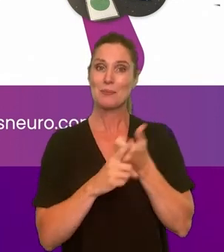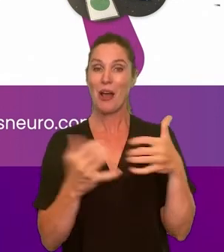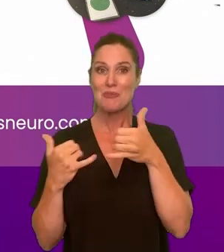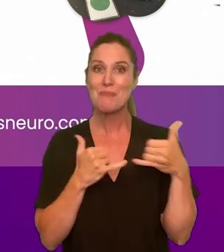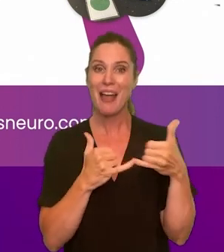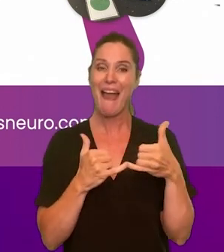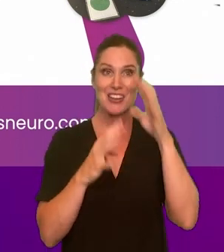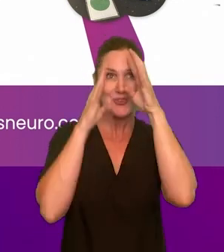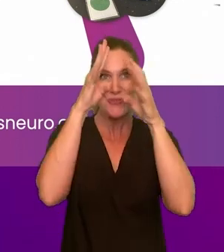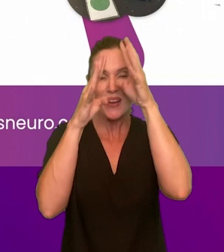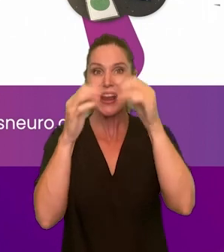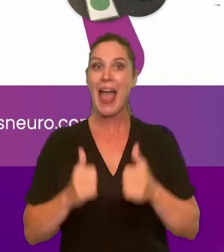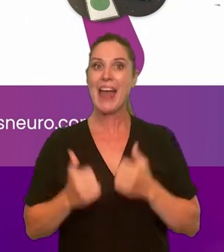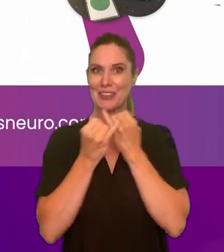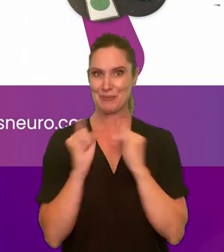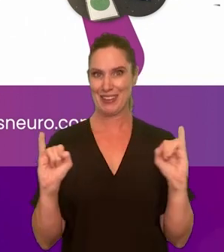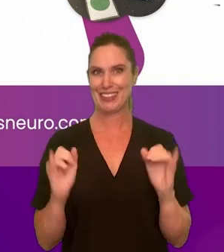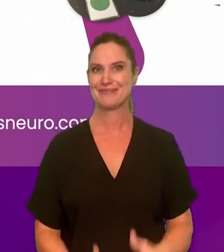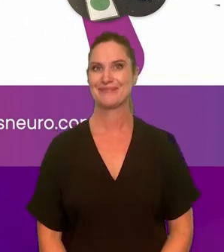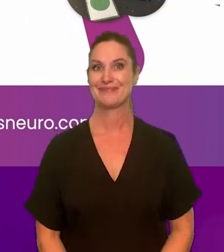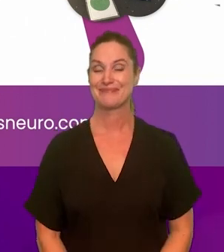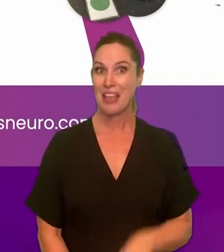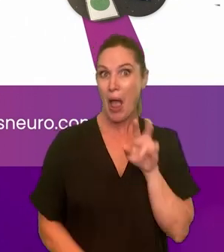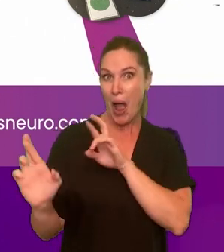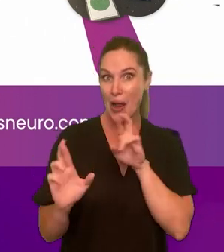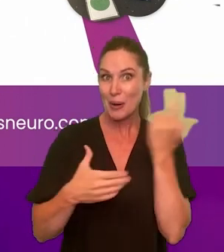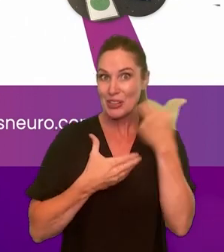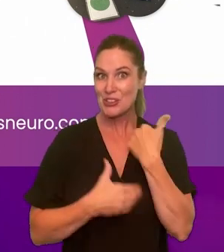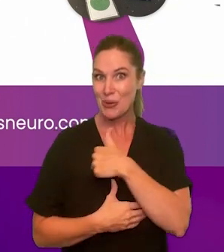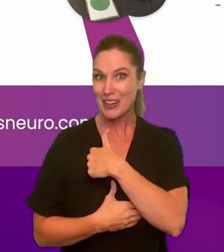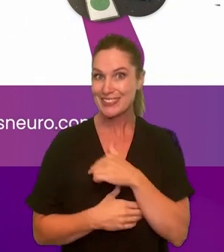to create and to live independently. Are you ready to join us on this journey?